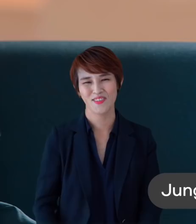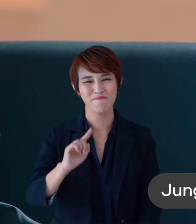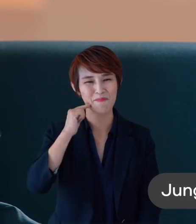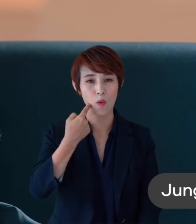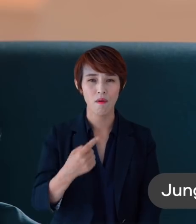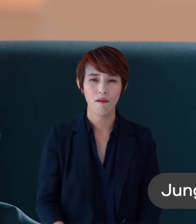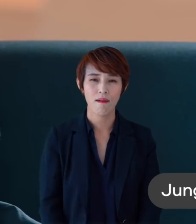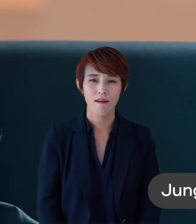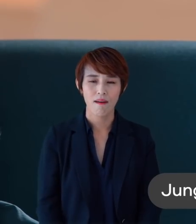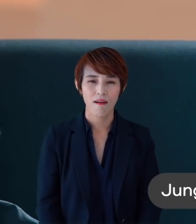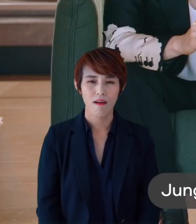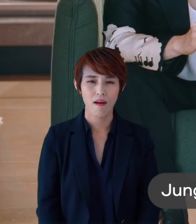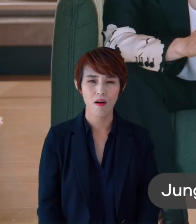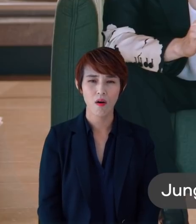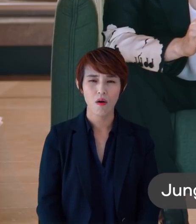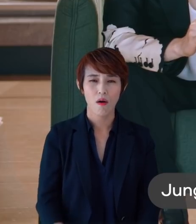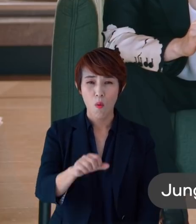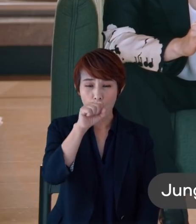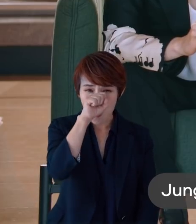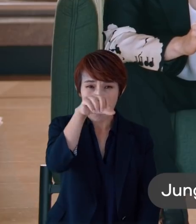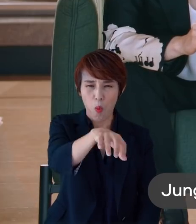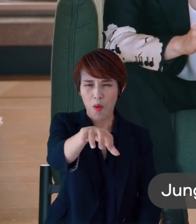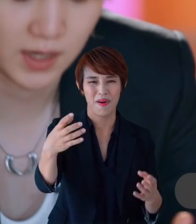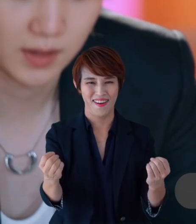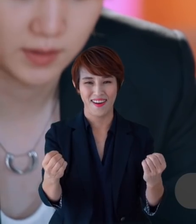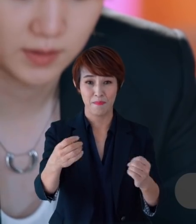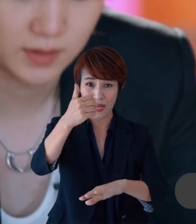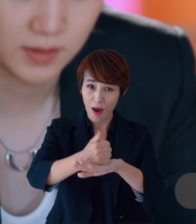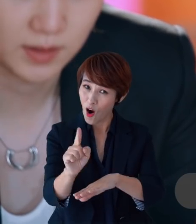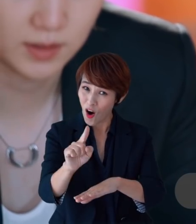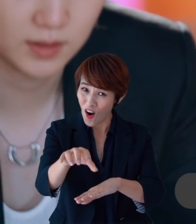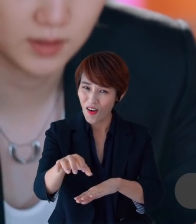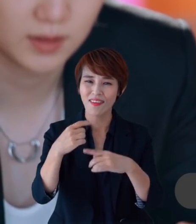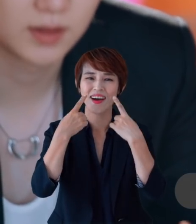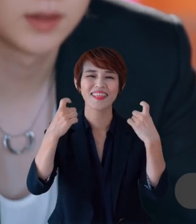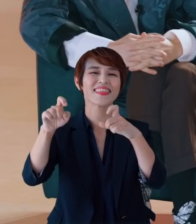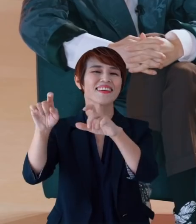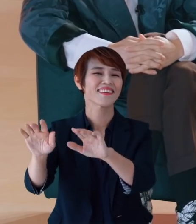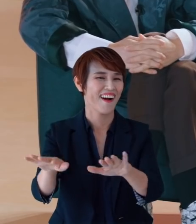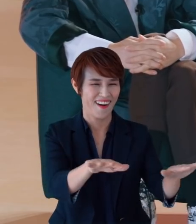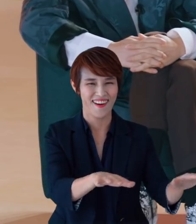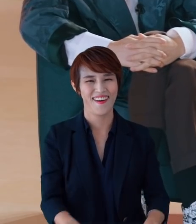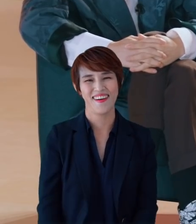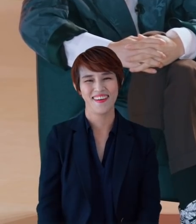Jung Kook: There are so many good places, so I’m not sure where to pick, but to wrap up the day, I would say the Hangang River. Jin : The Hangang River is so nice.